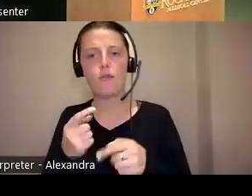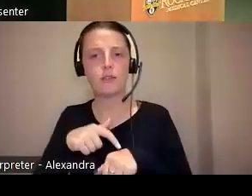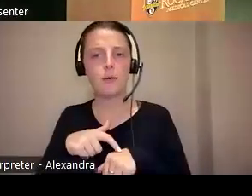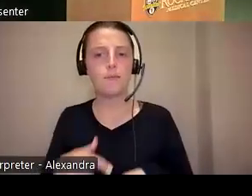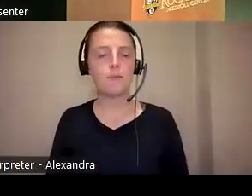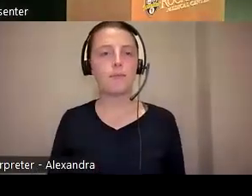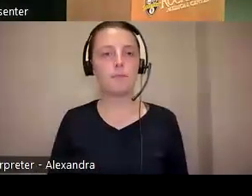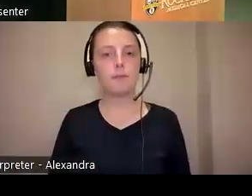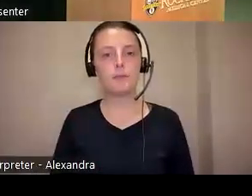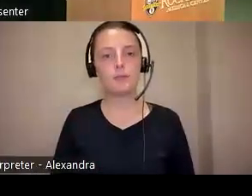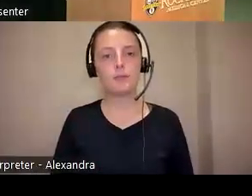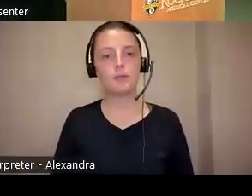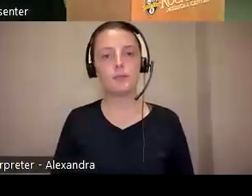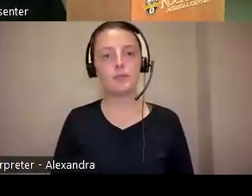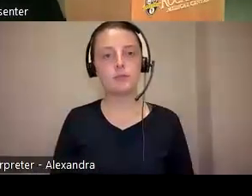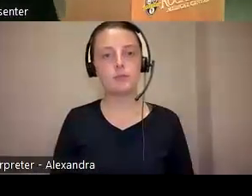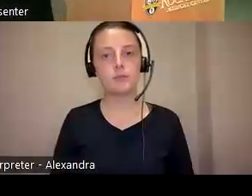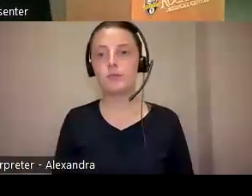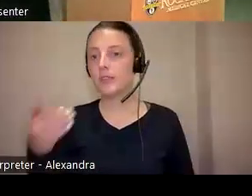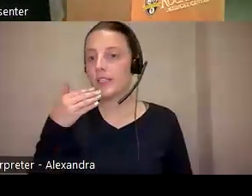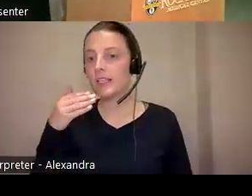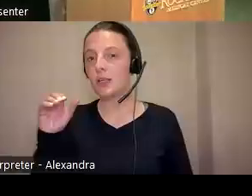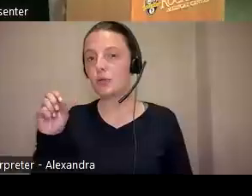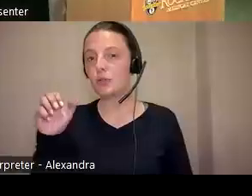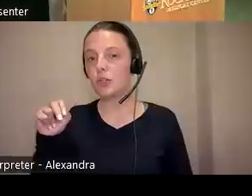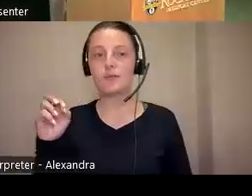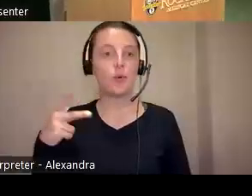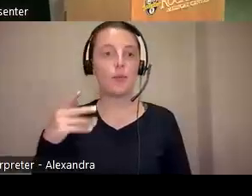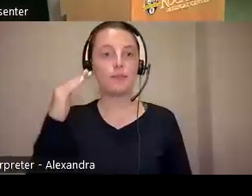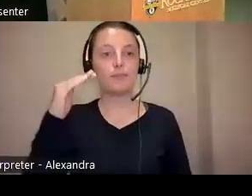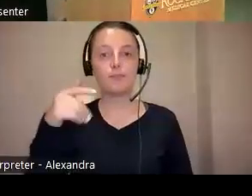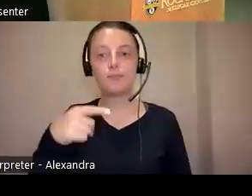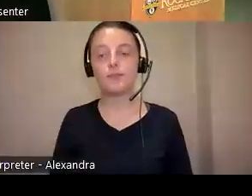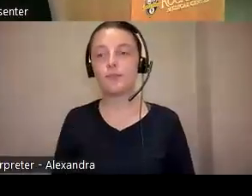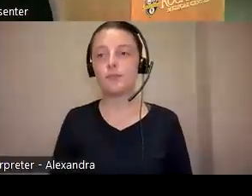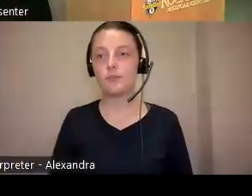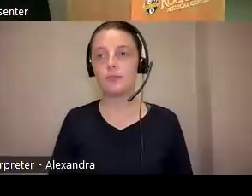Thank you, Sean. Okay. Um